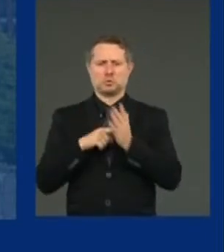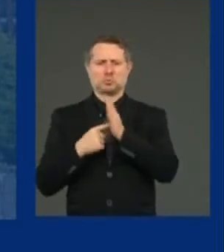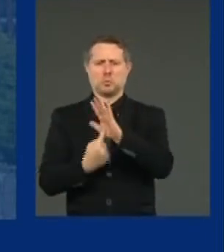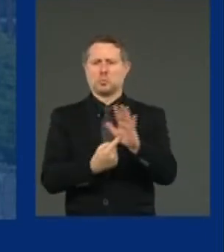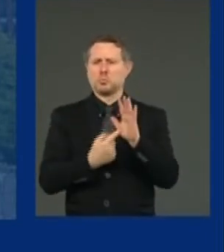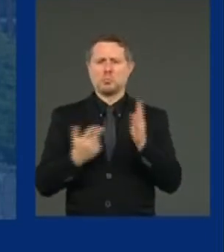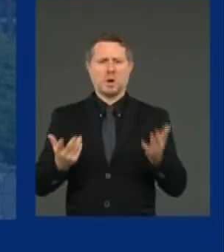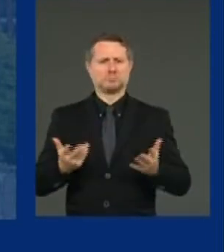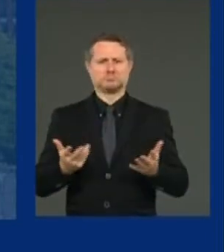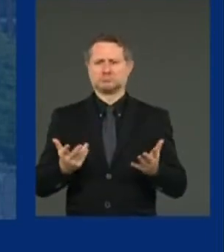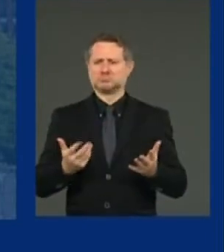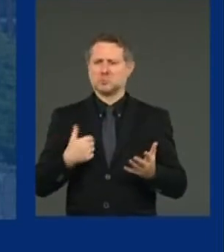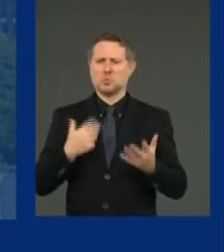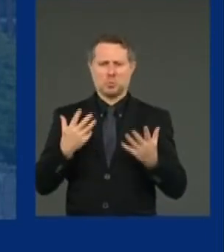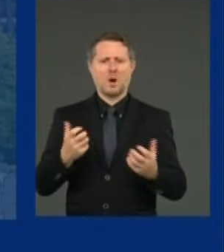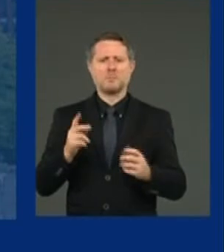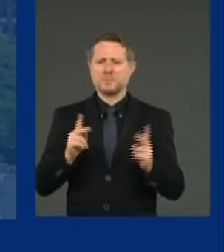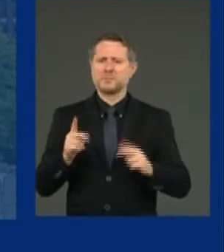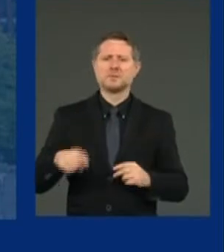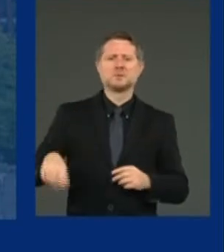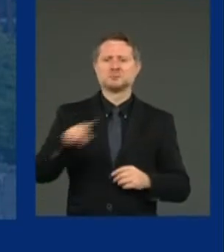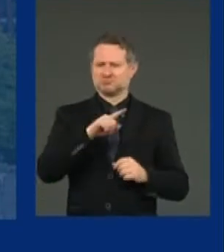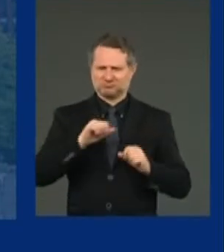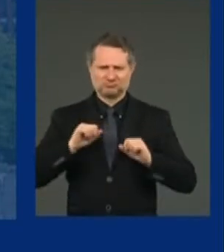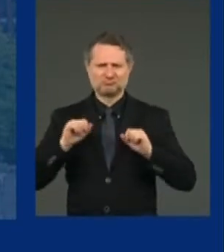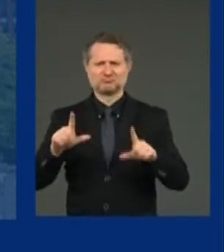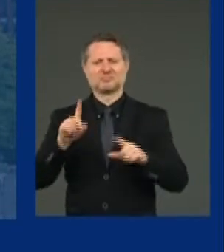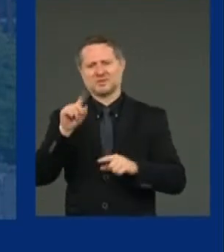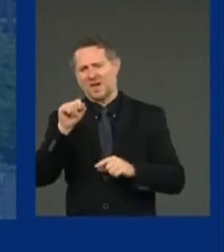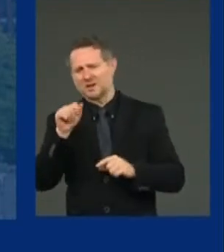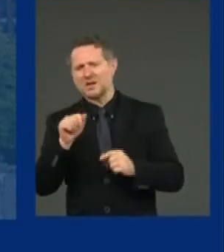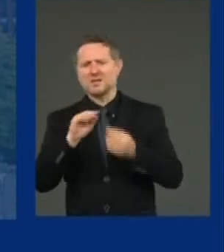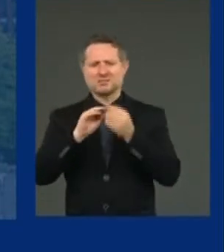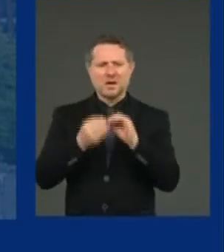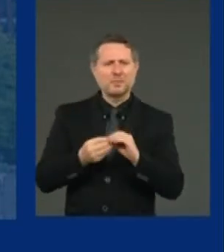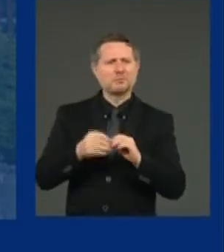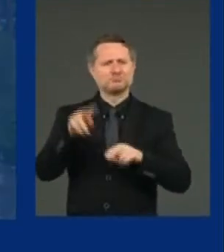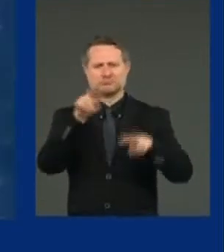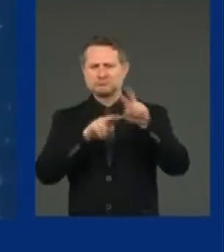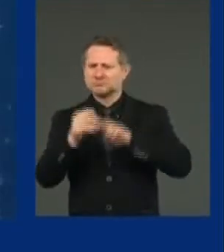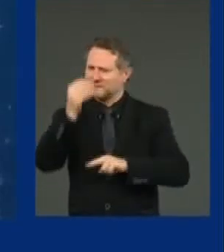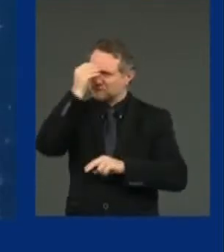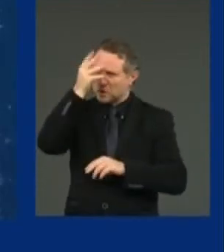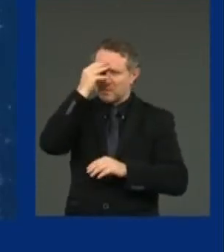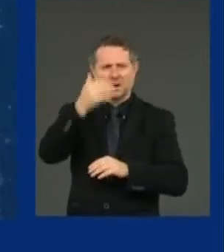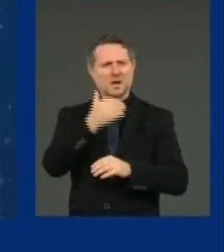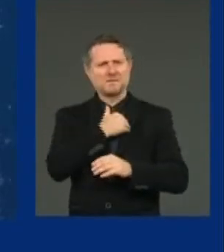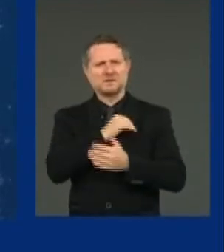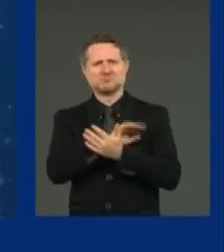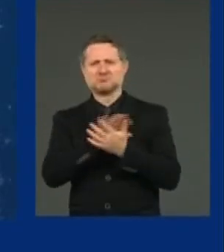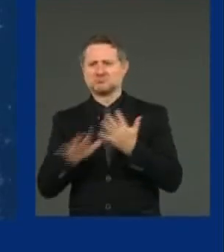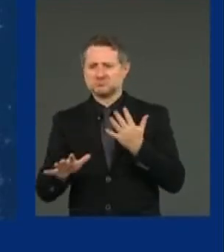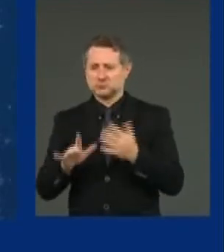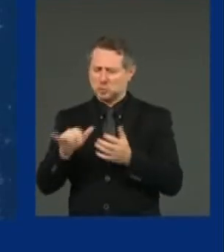EXERCISE IN SCIENCE AND MATH. AND IT'S DATA WE CAN ALL SHARE AND PARTICIPATE IN. I ENCOURAGE PEOPLE TO GO LOOK AT